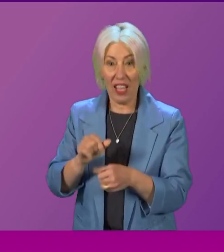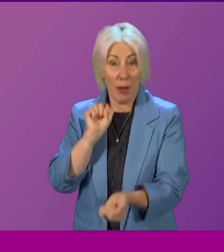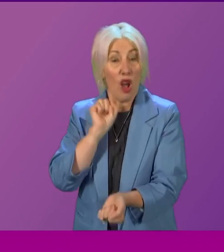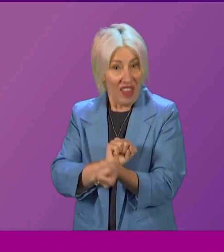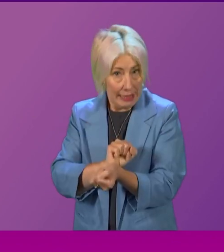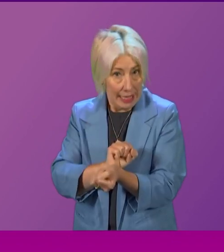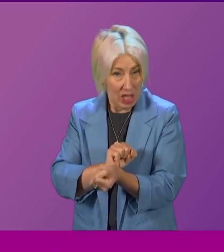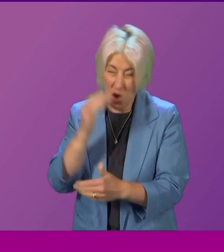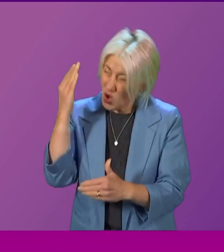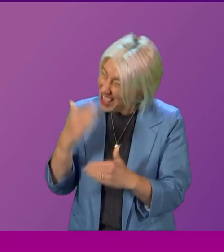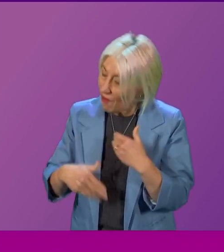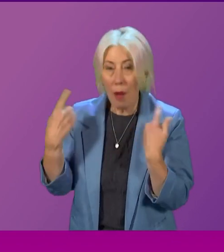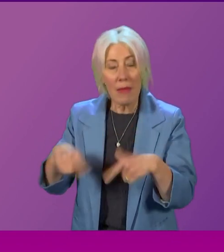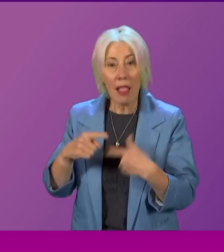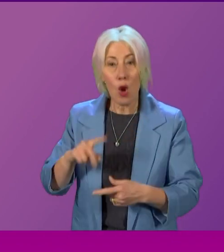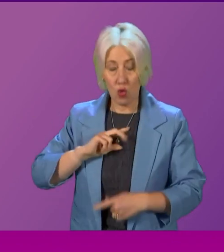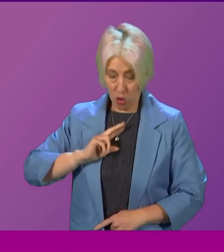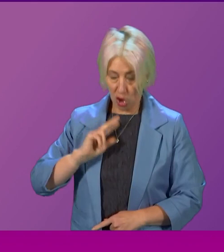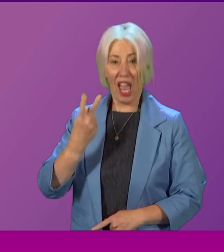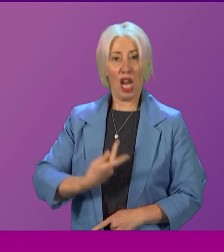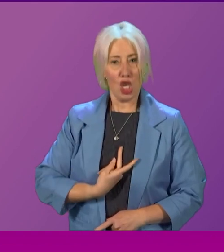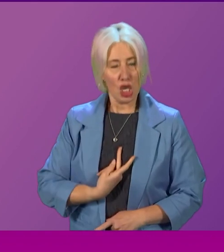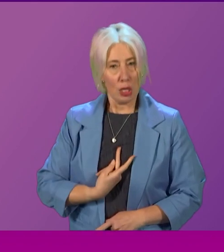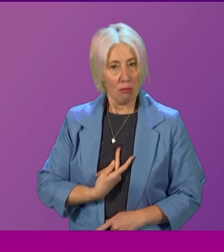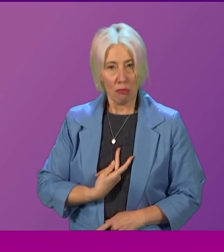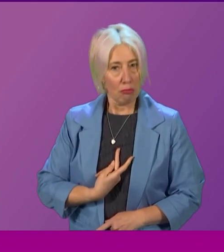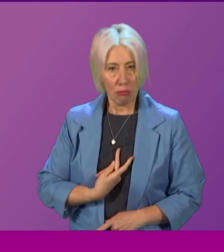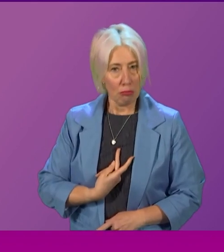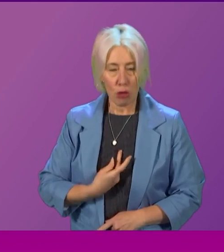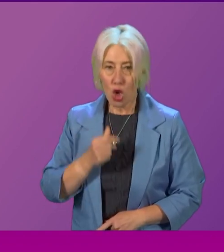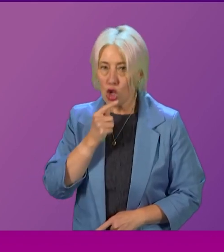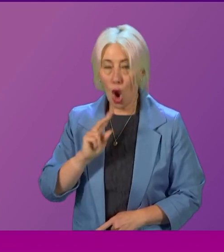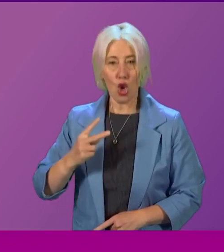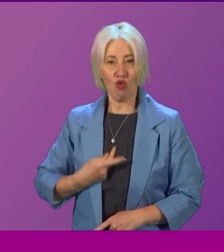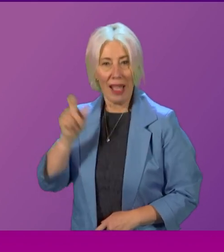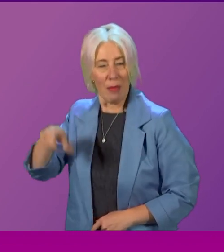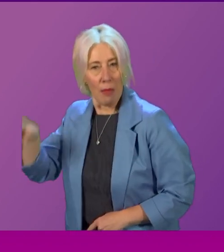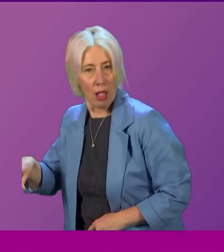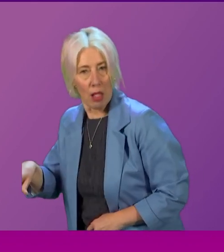be able to change their gender. That is not about trans people. Sex offenders are criminals.